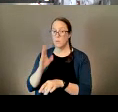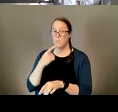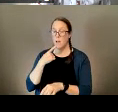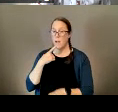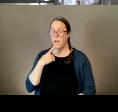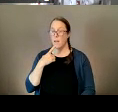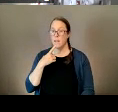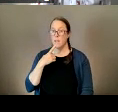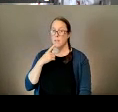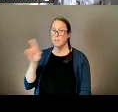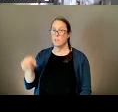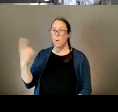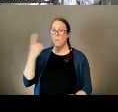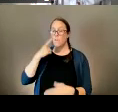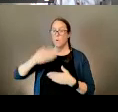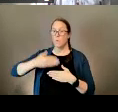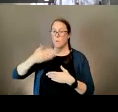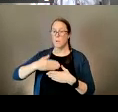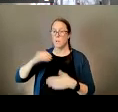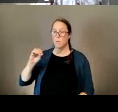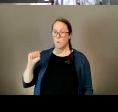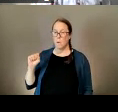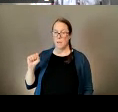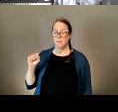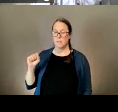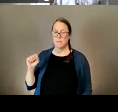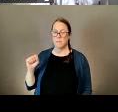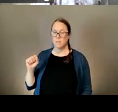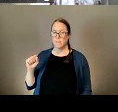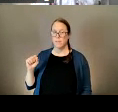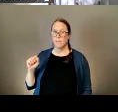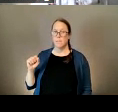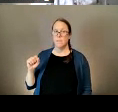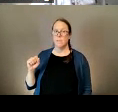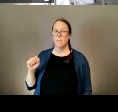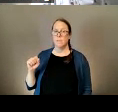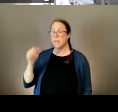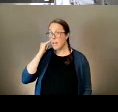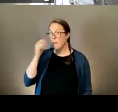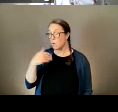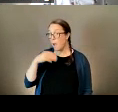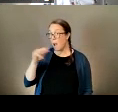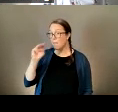this is only for the Windows operating system. If you have a Macintosh,